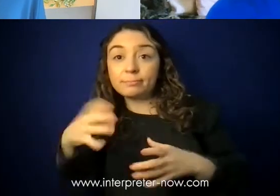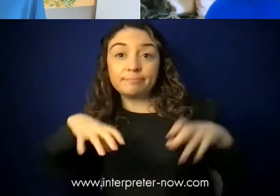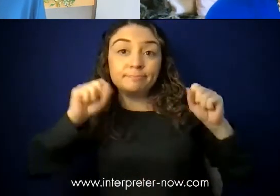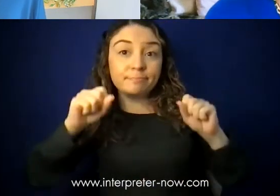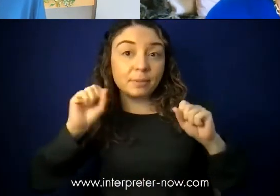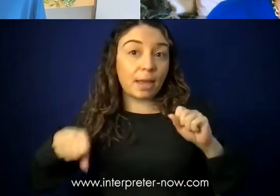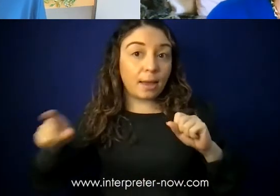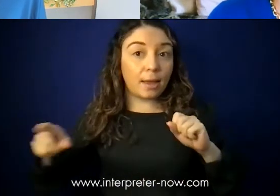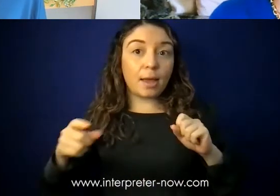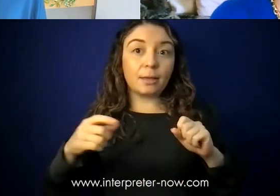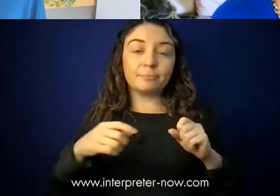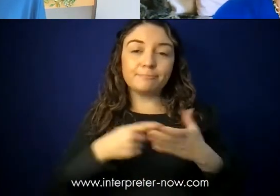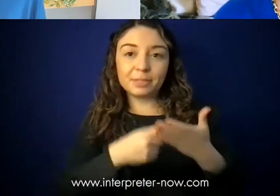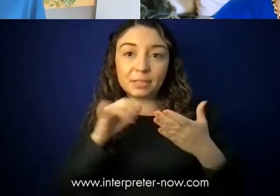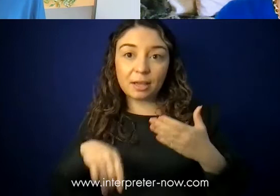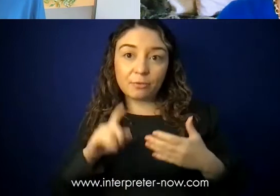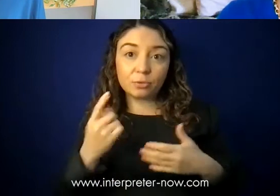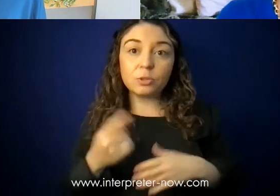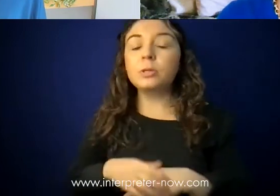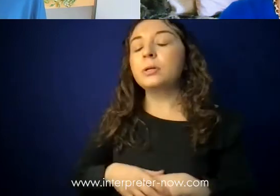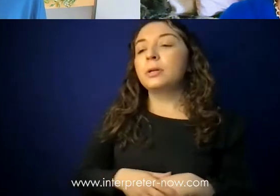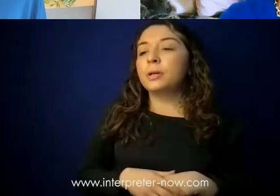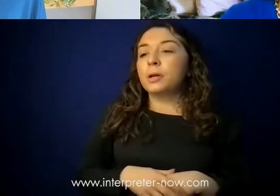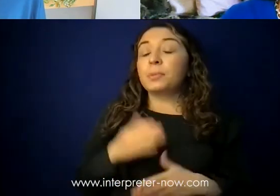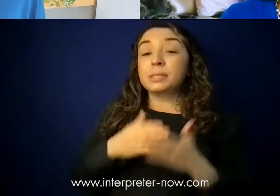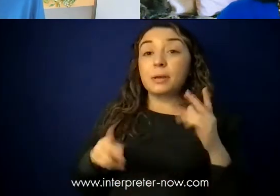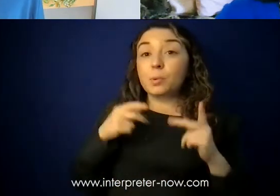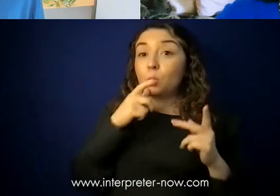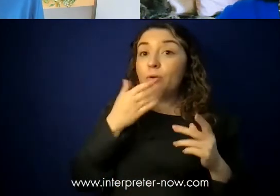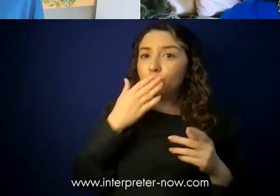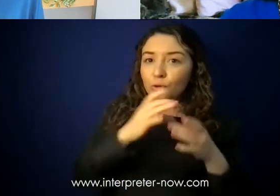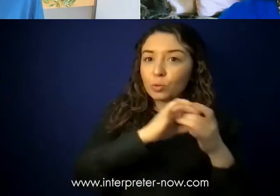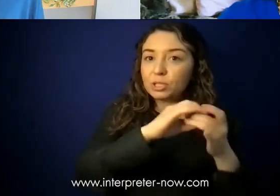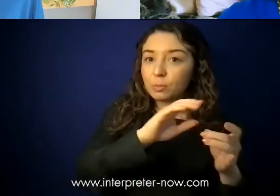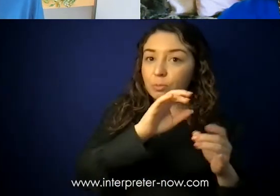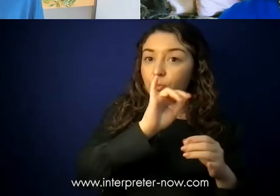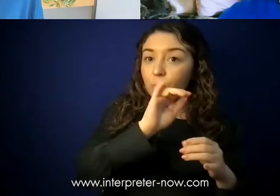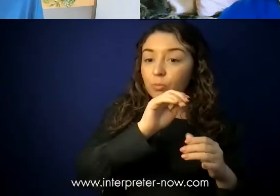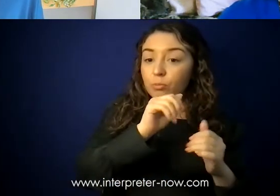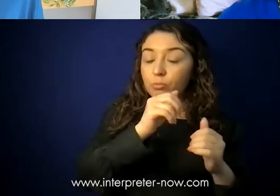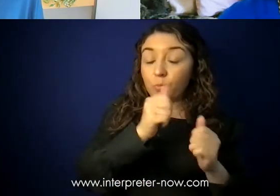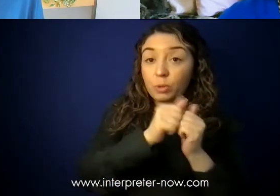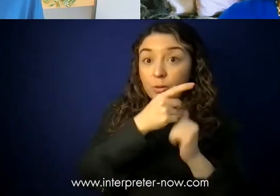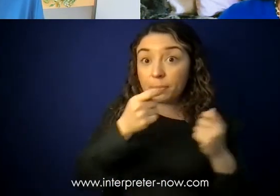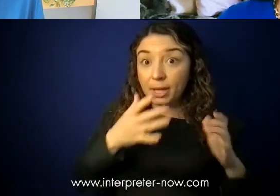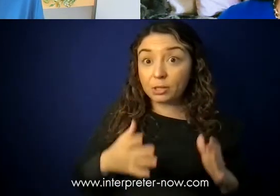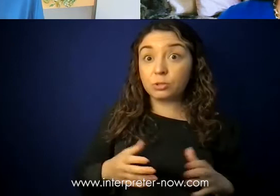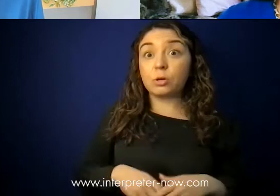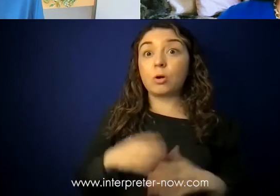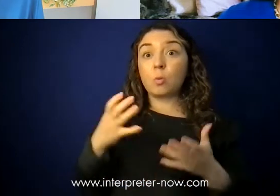But for those people who have good relationships with their managers, and want to have a conversation